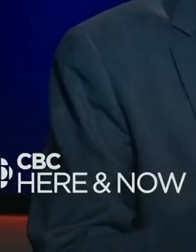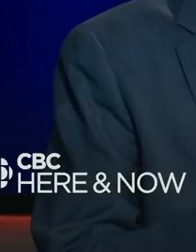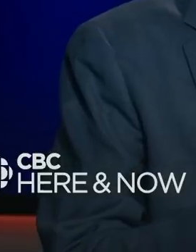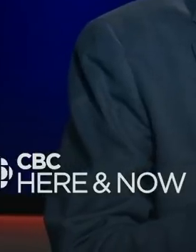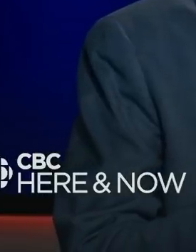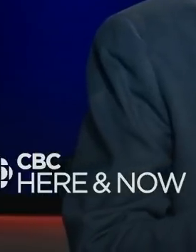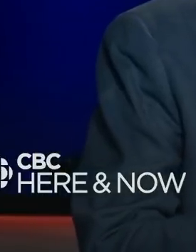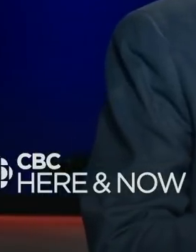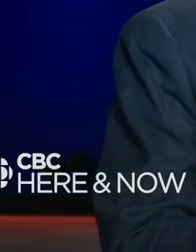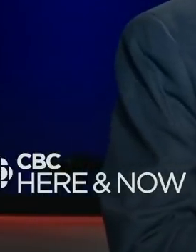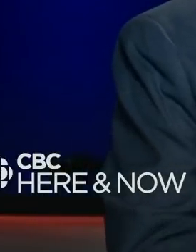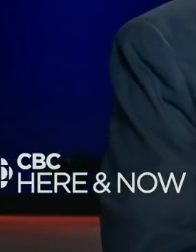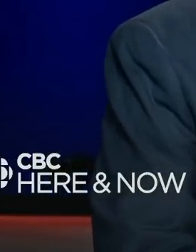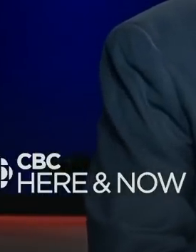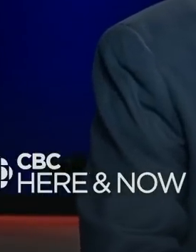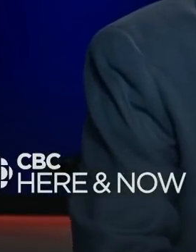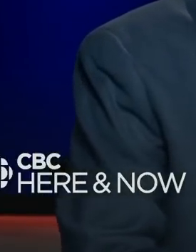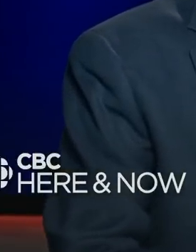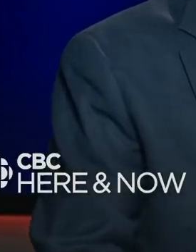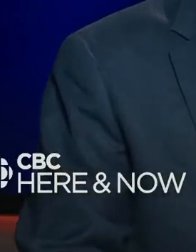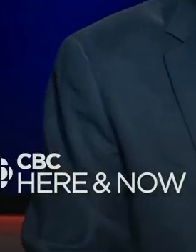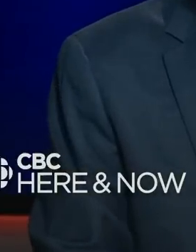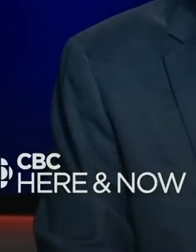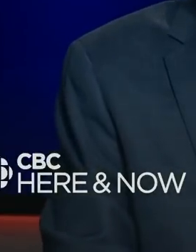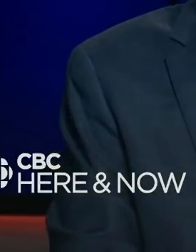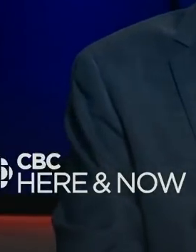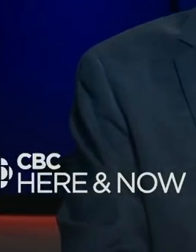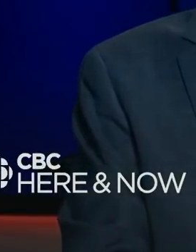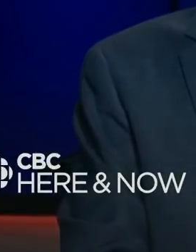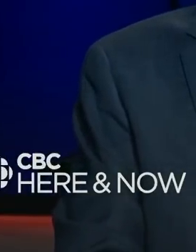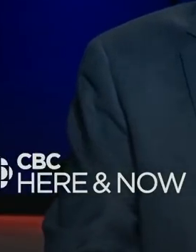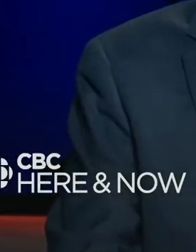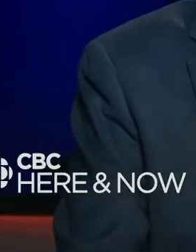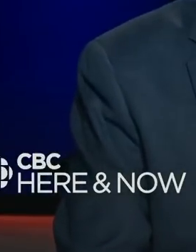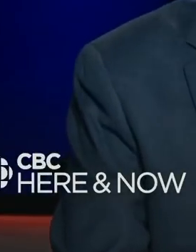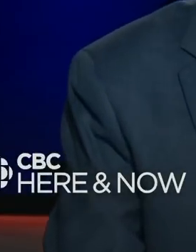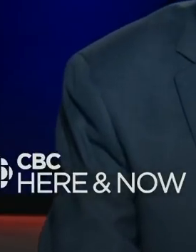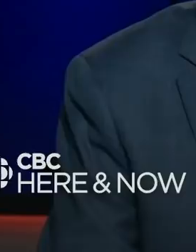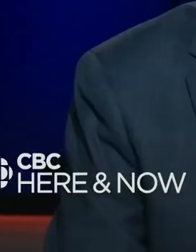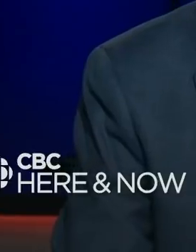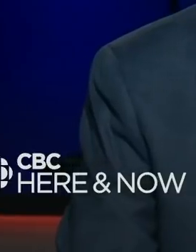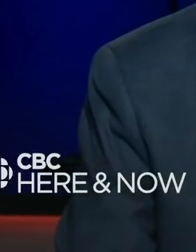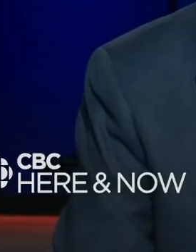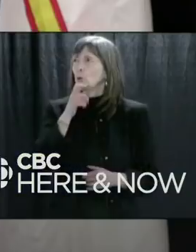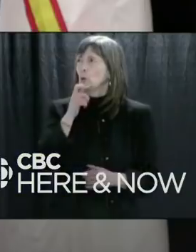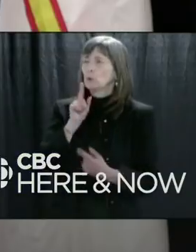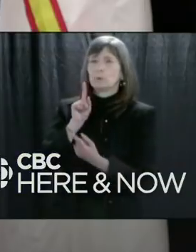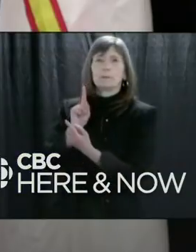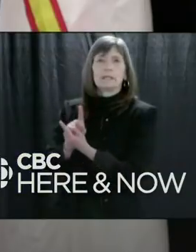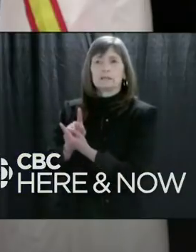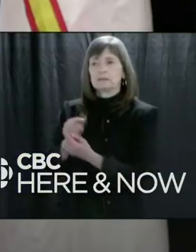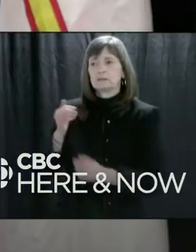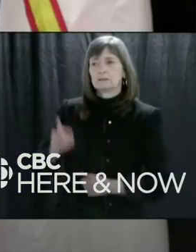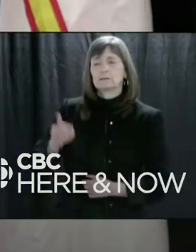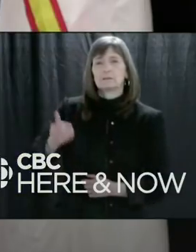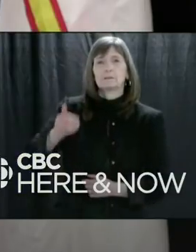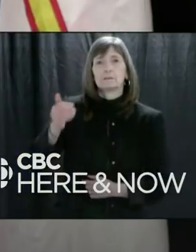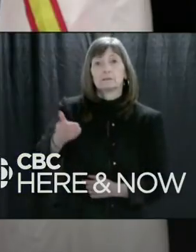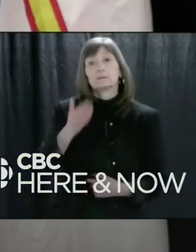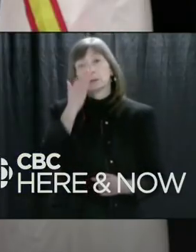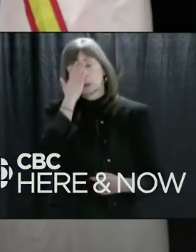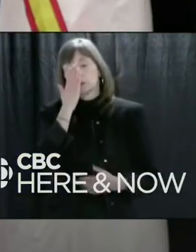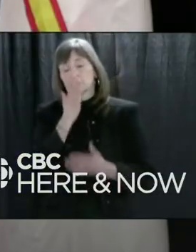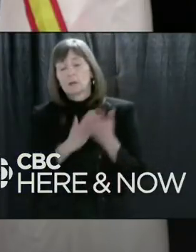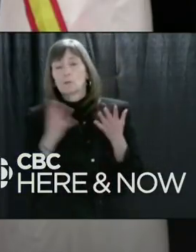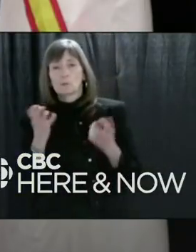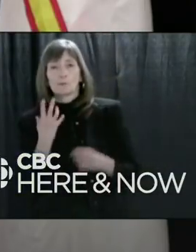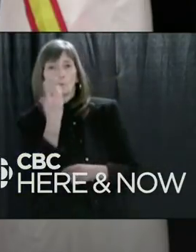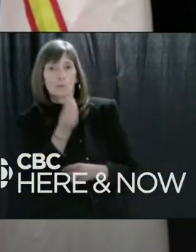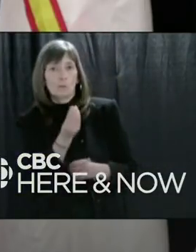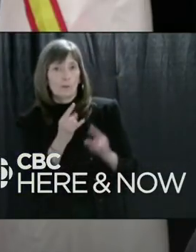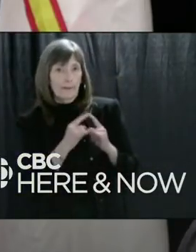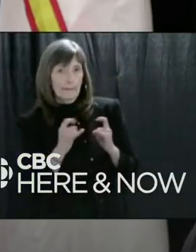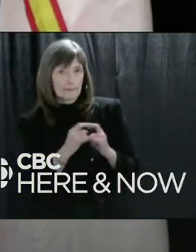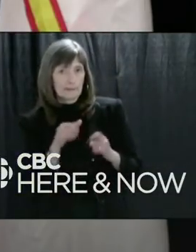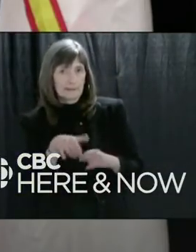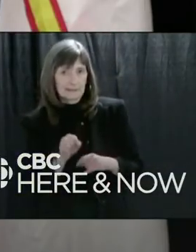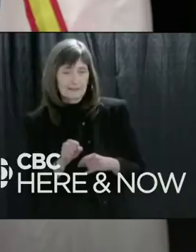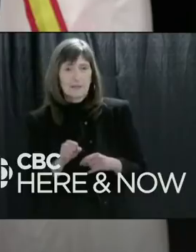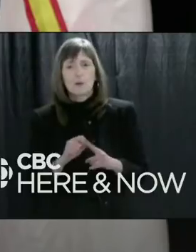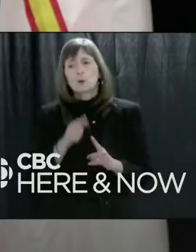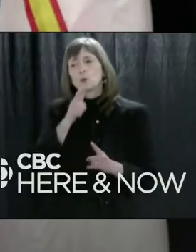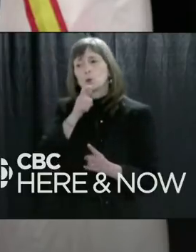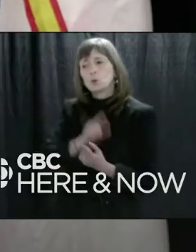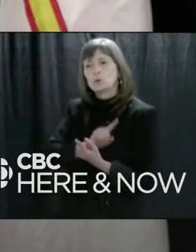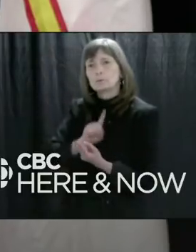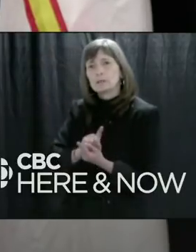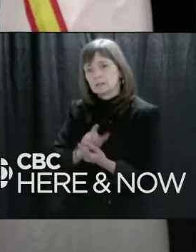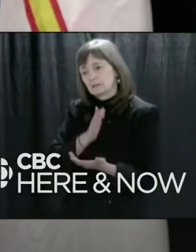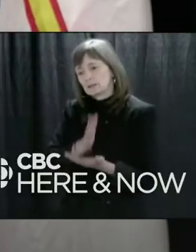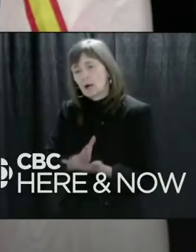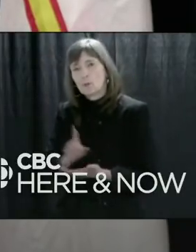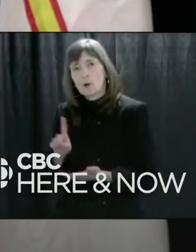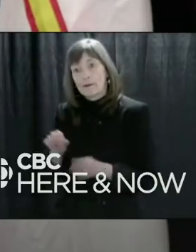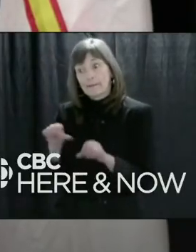AND HE WAS A LOT MORE VAGUE.